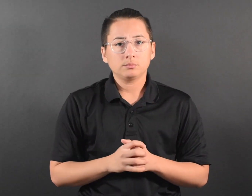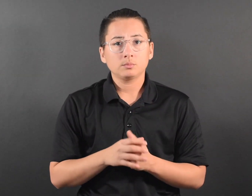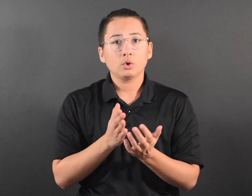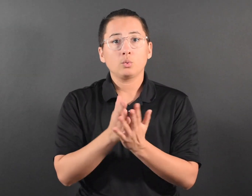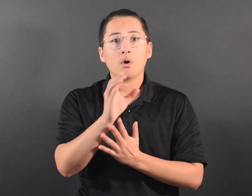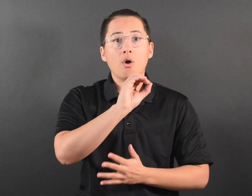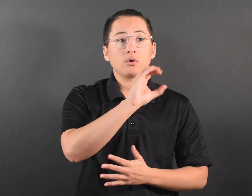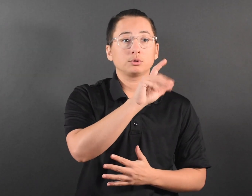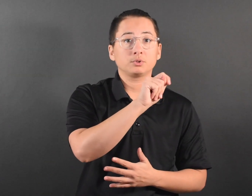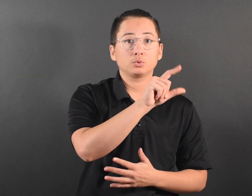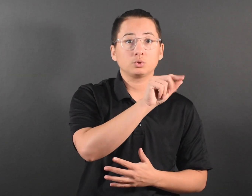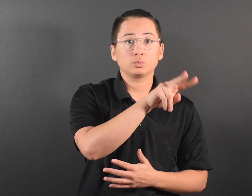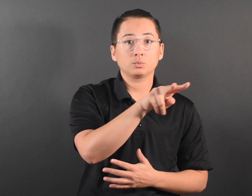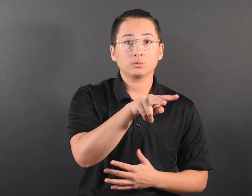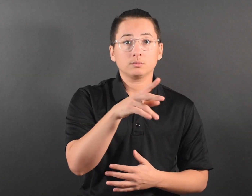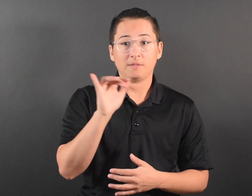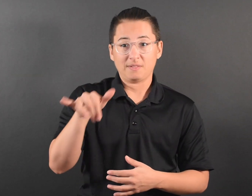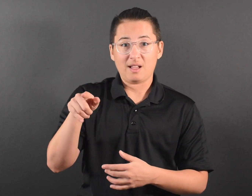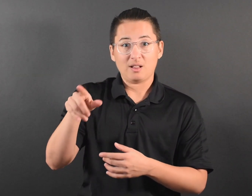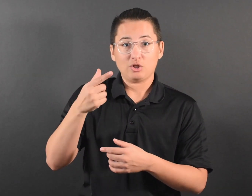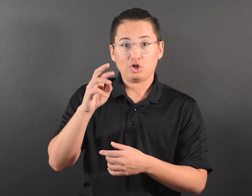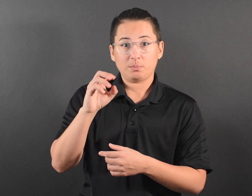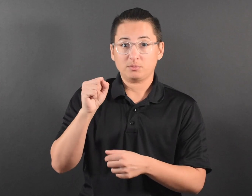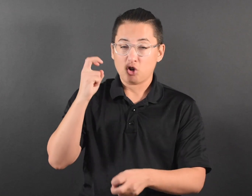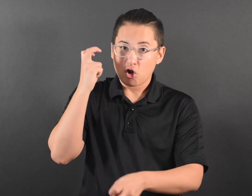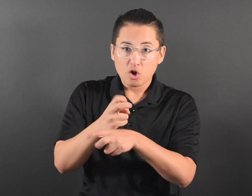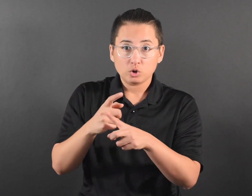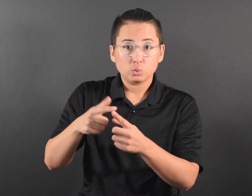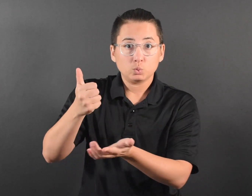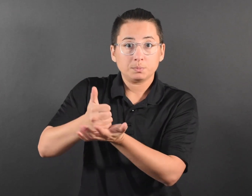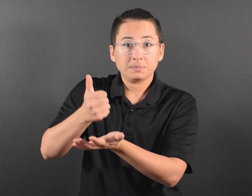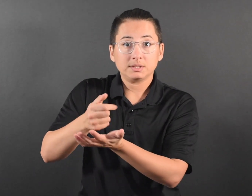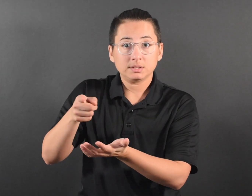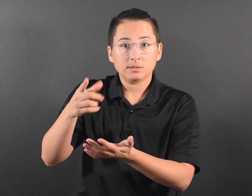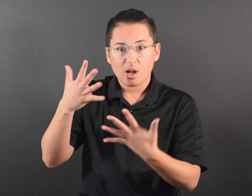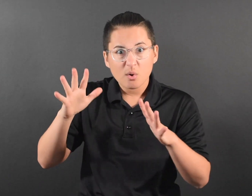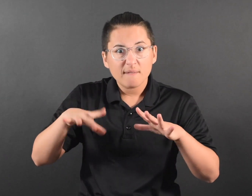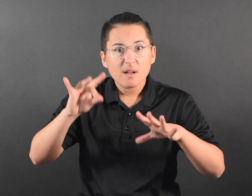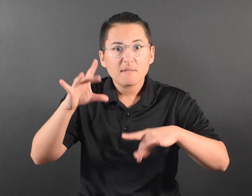Of great concern, through October 2022, these very hard-to-treat germs have already been